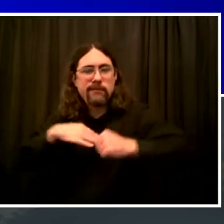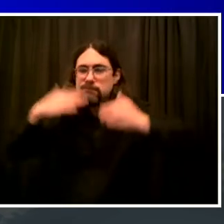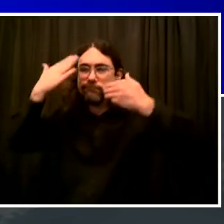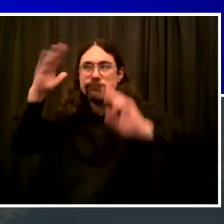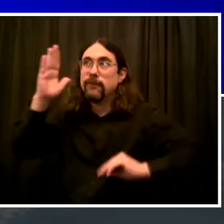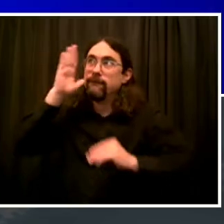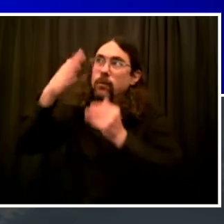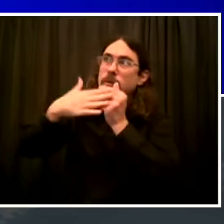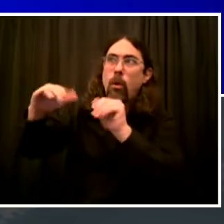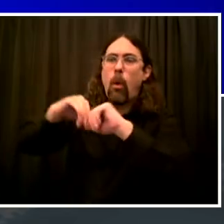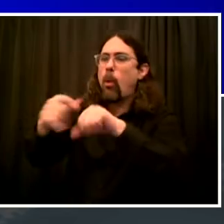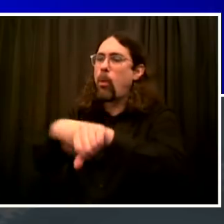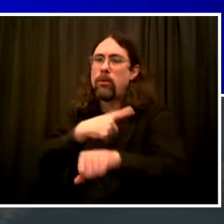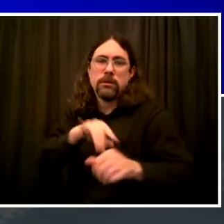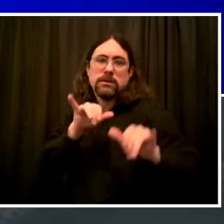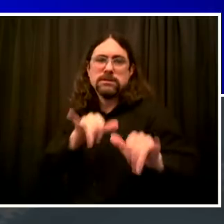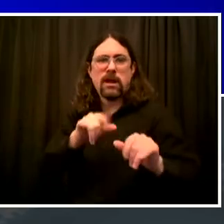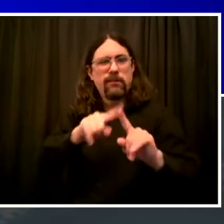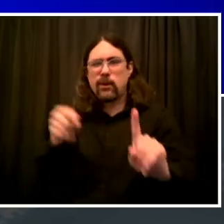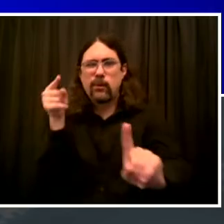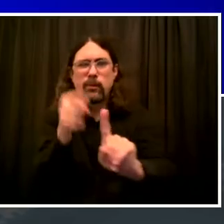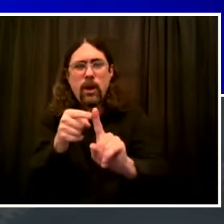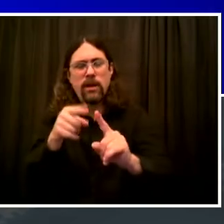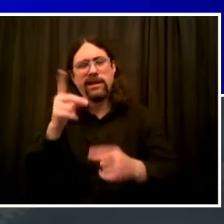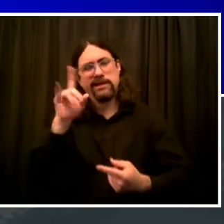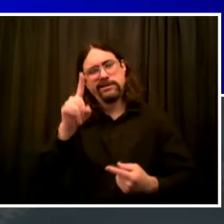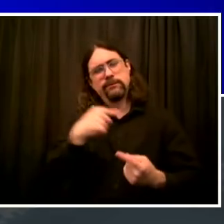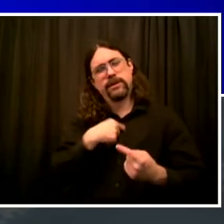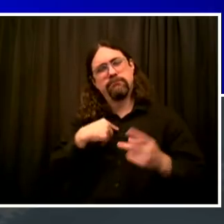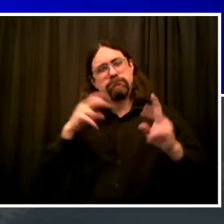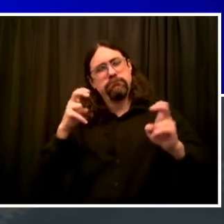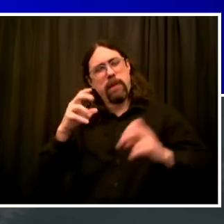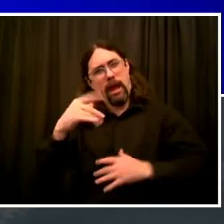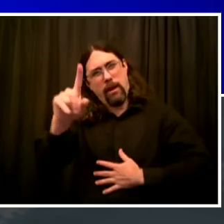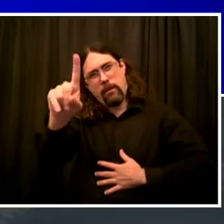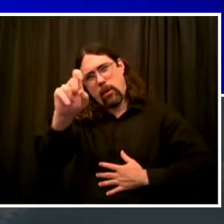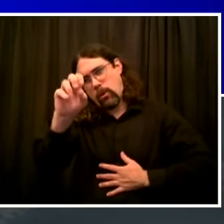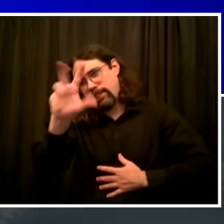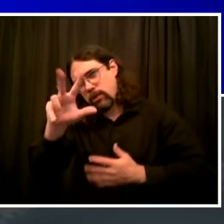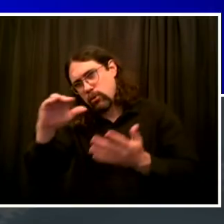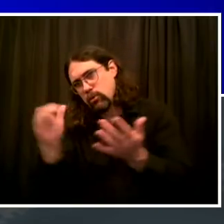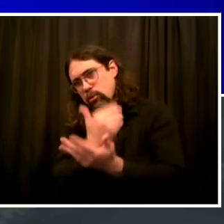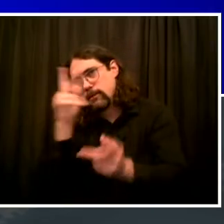WORKING TOWARD AND THE FACT THAT 103 HAVE STAYED SO FAR IS A HUGE STEP IN THE RIGHT DIRECTION.